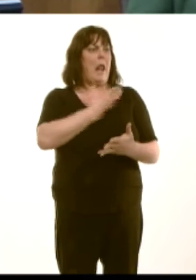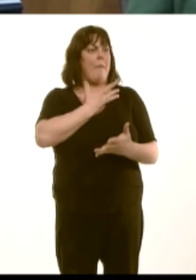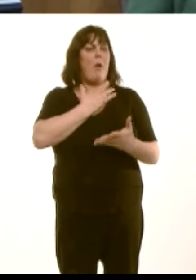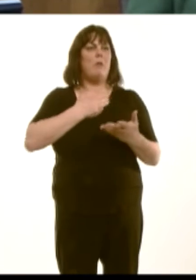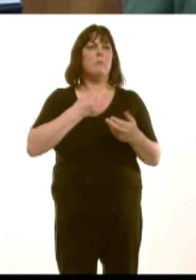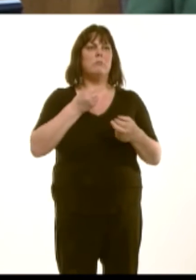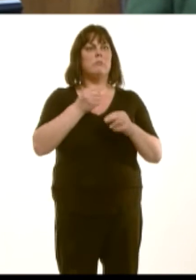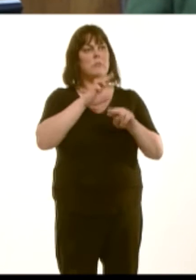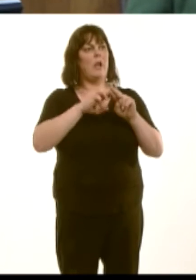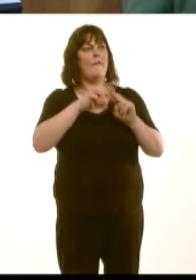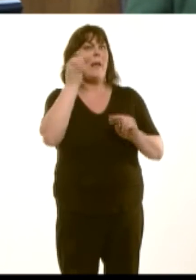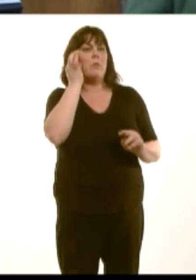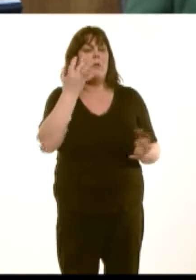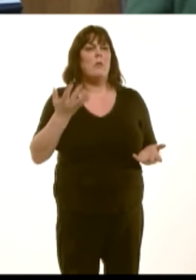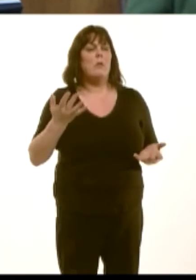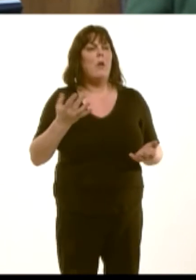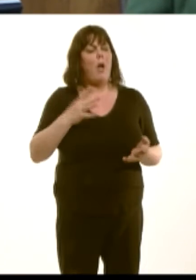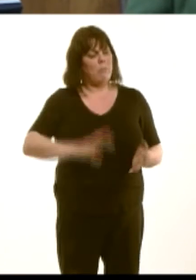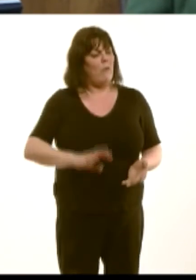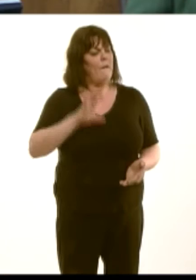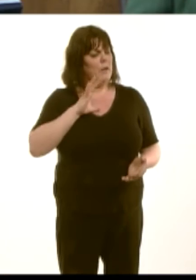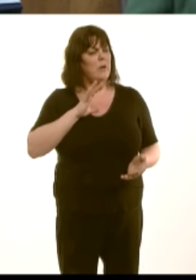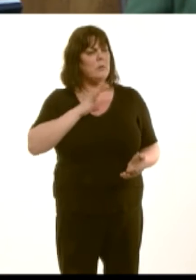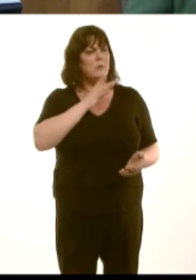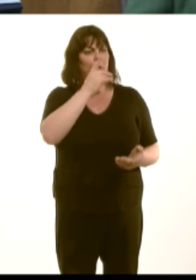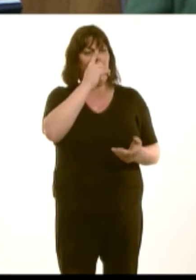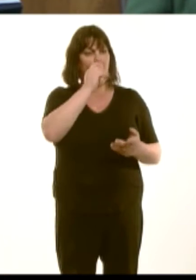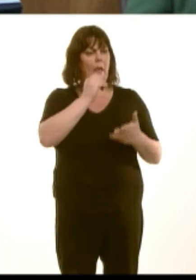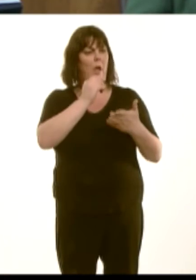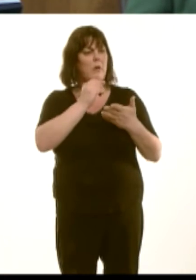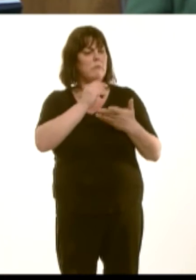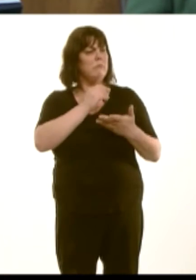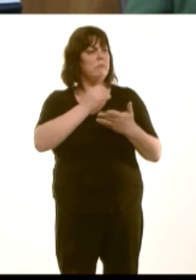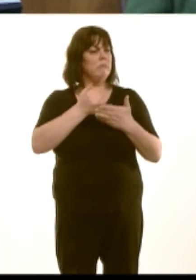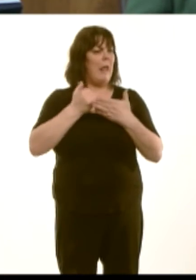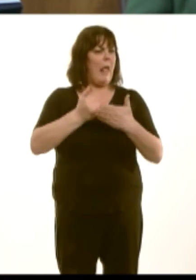I have full confidence that they are well able to deliver the economic benefits that the people of Cardiff would expect.